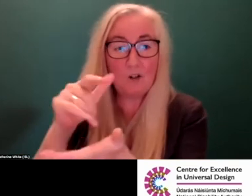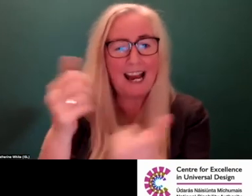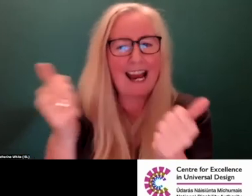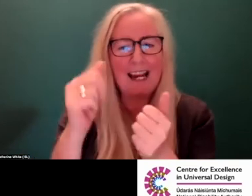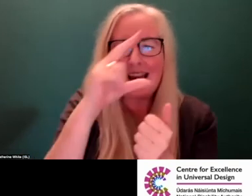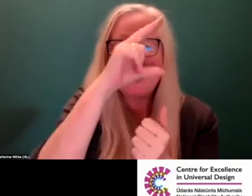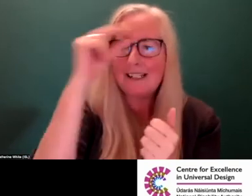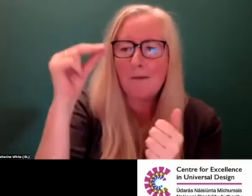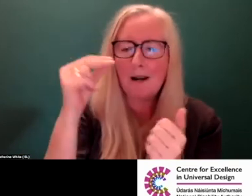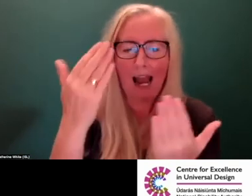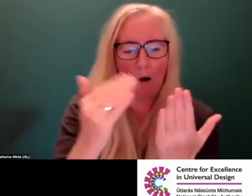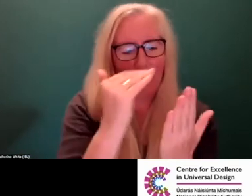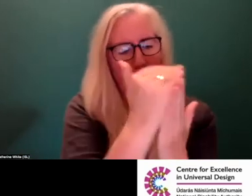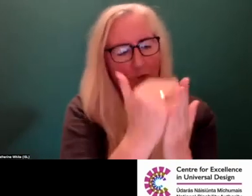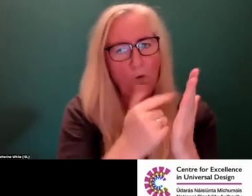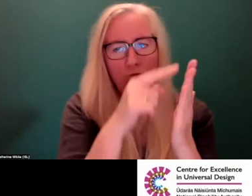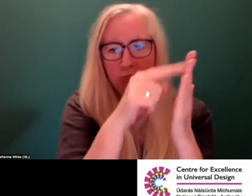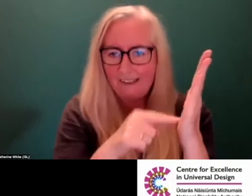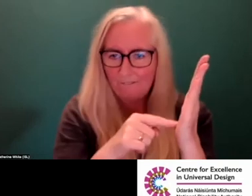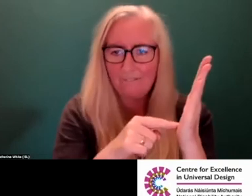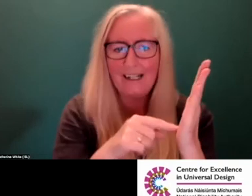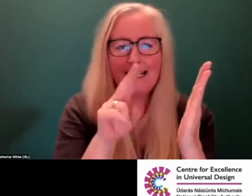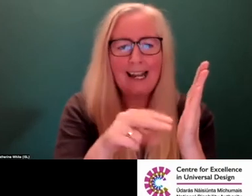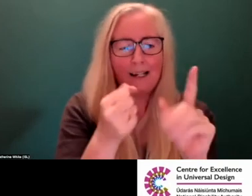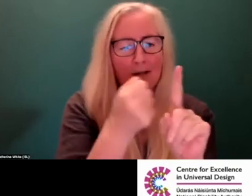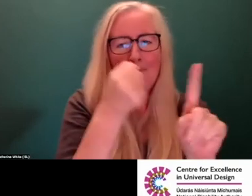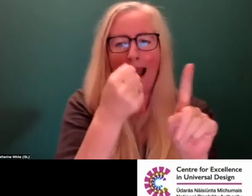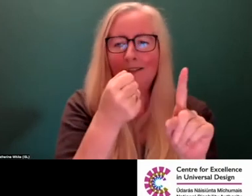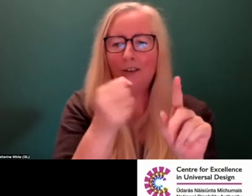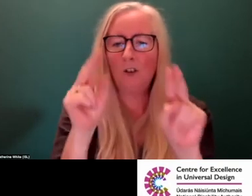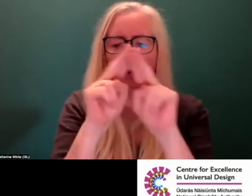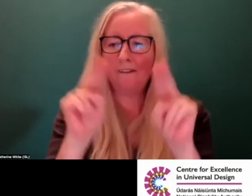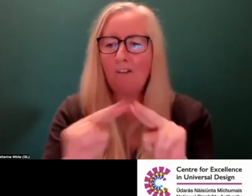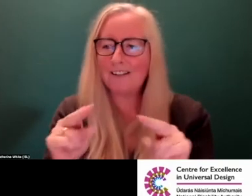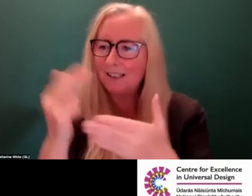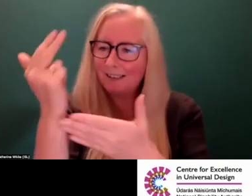Any examples of a brief having an impact with regards to universal design?